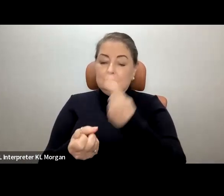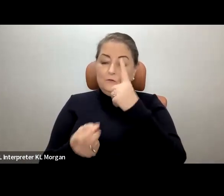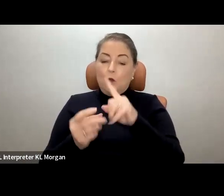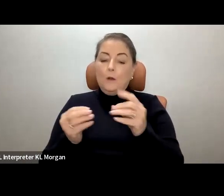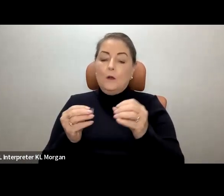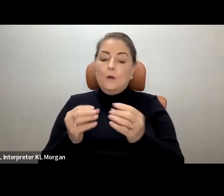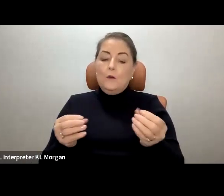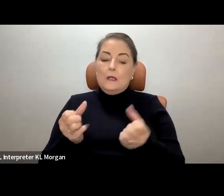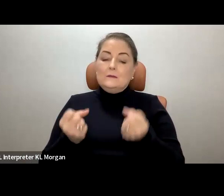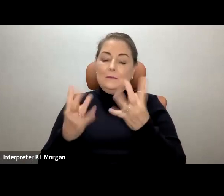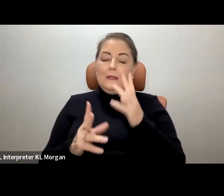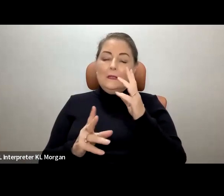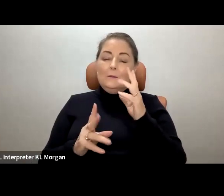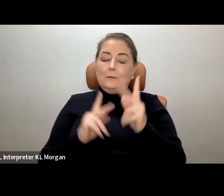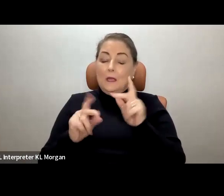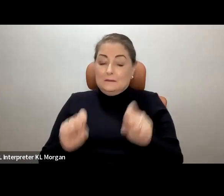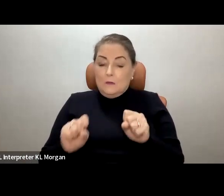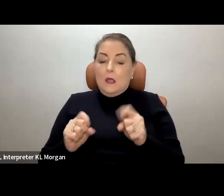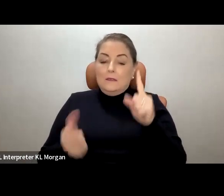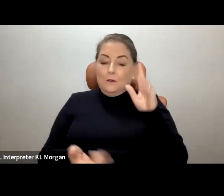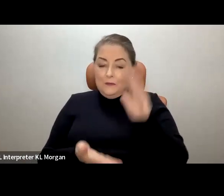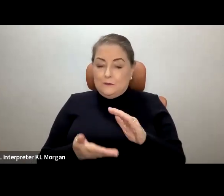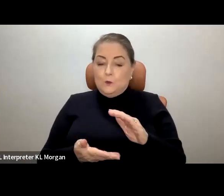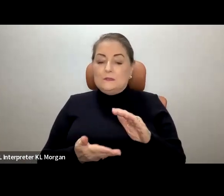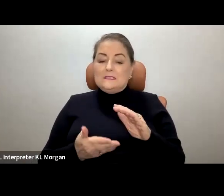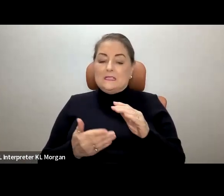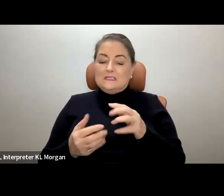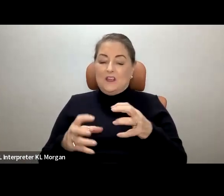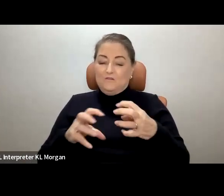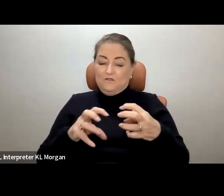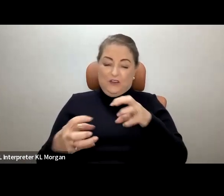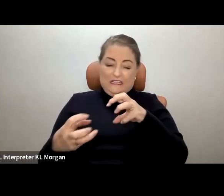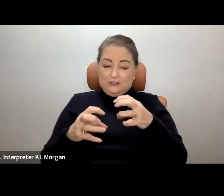that reduces friction, it reduces stress and reduces tension and it creates a situation where students are